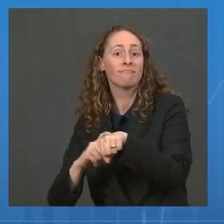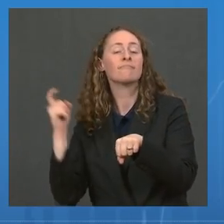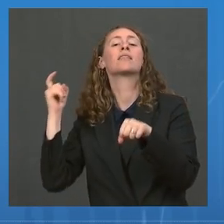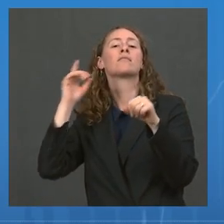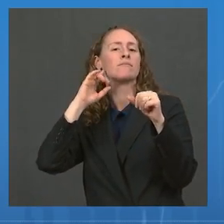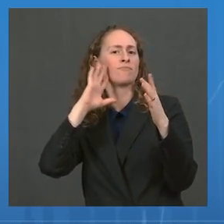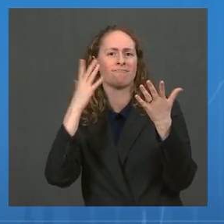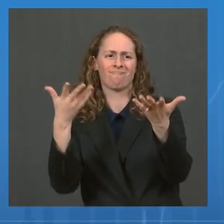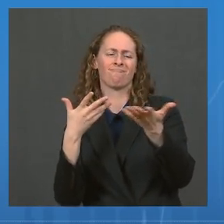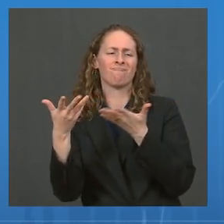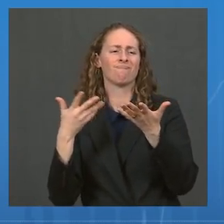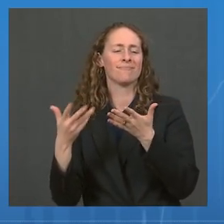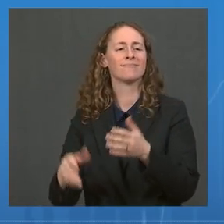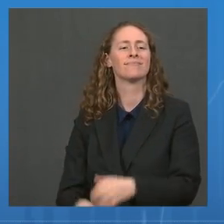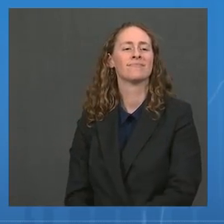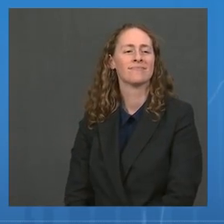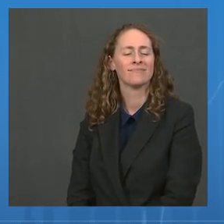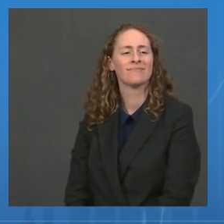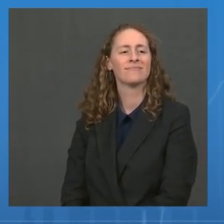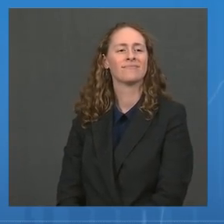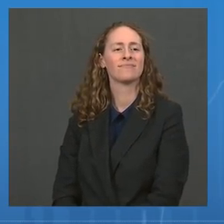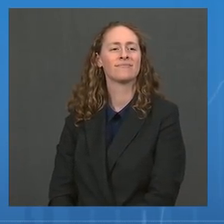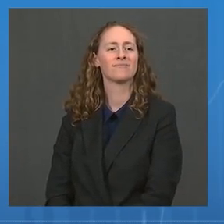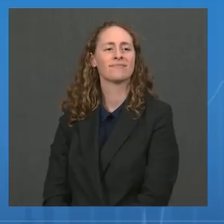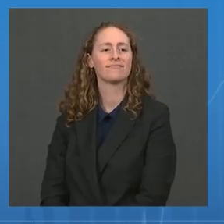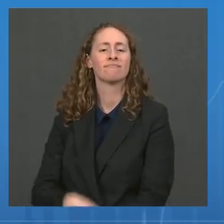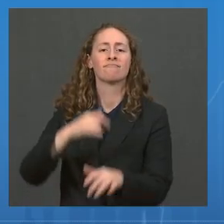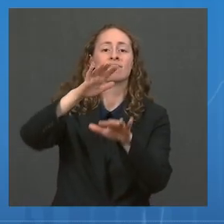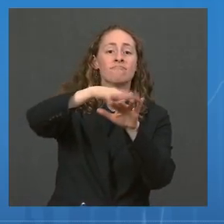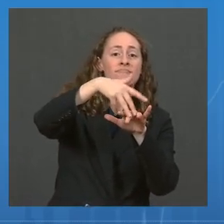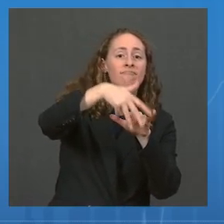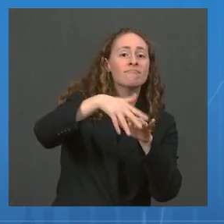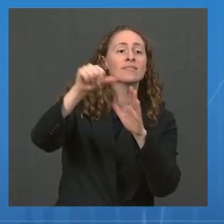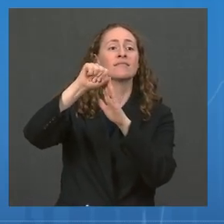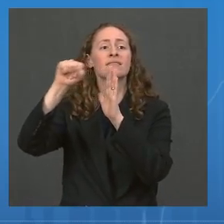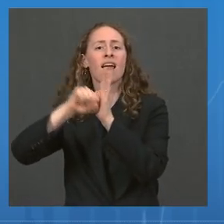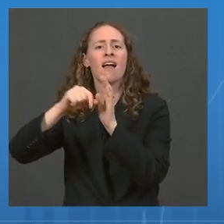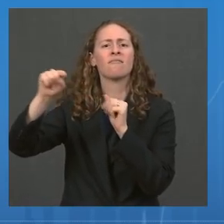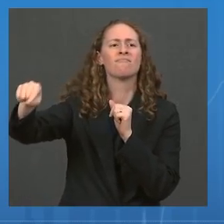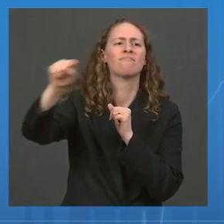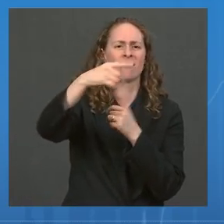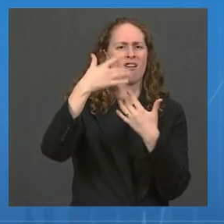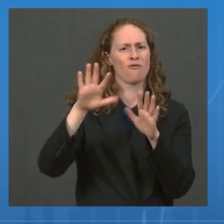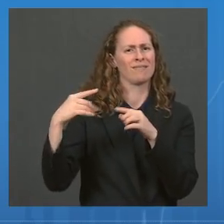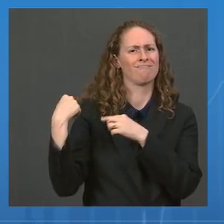States, Tribes, and territories have also used the past several weeks to develop operational plans and get ready.